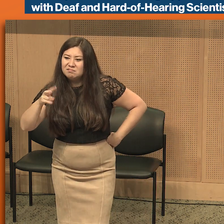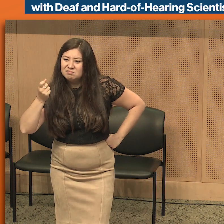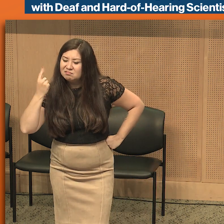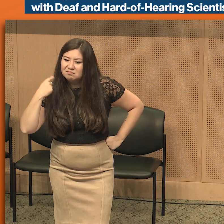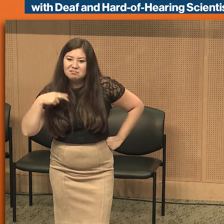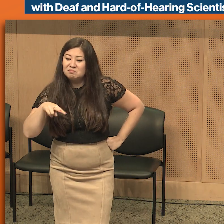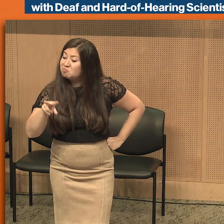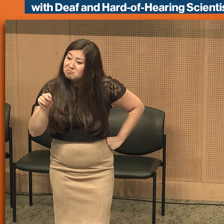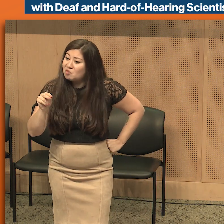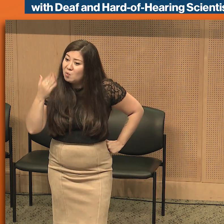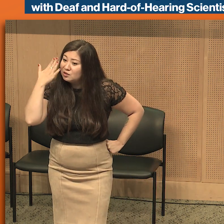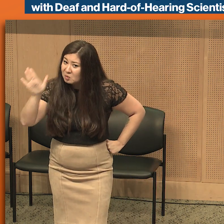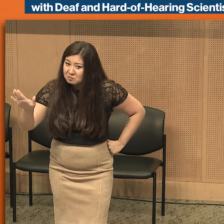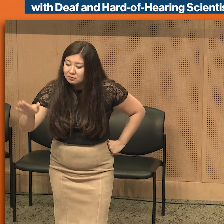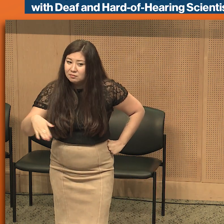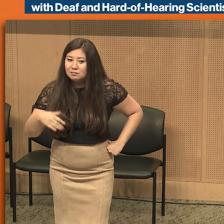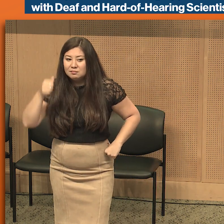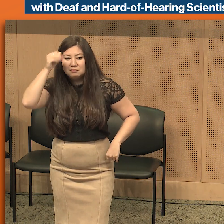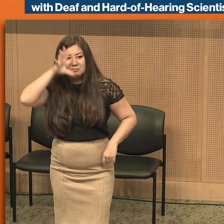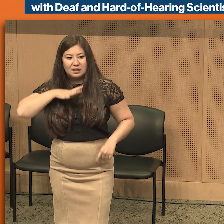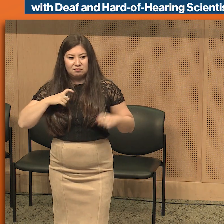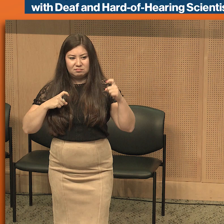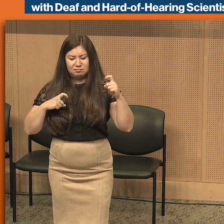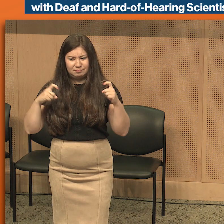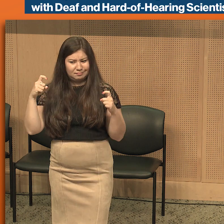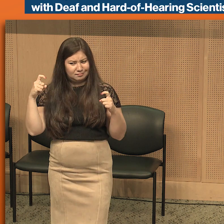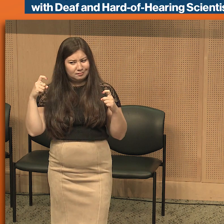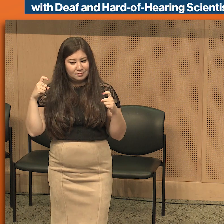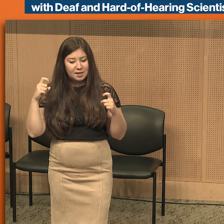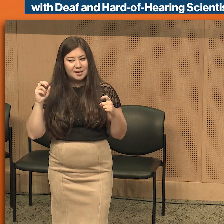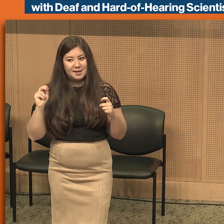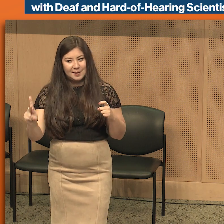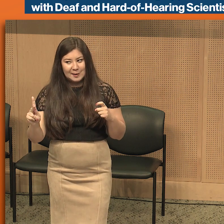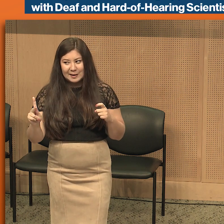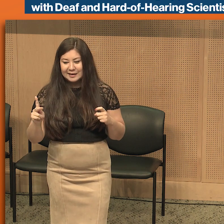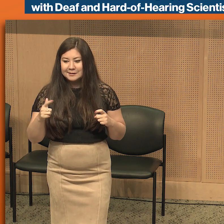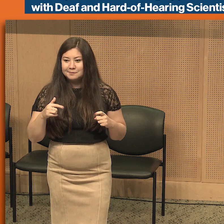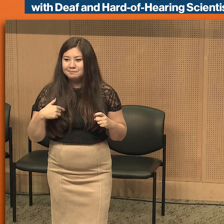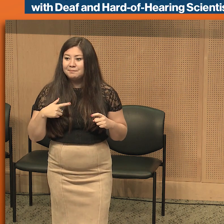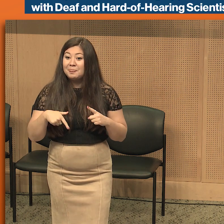It means the creation of blood vessels. But I did not know.